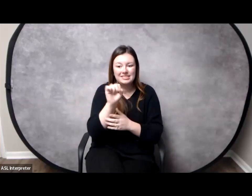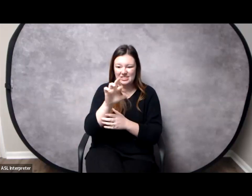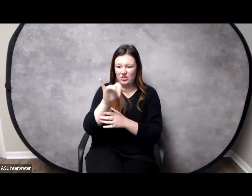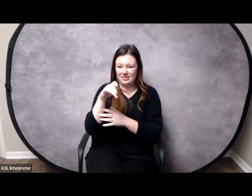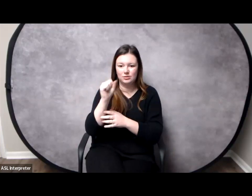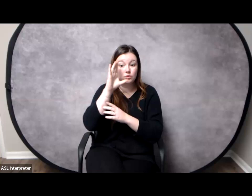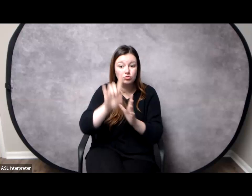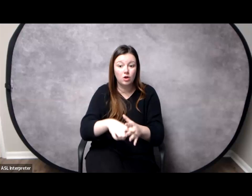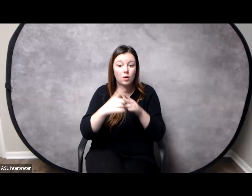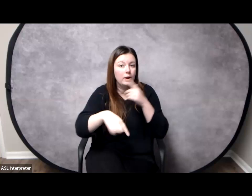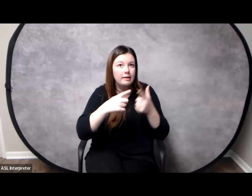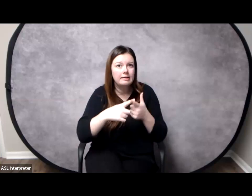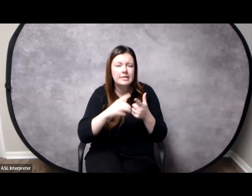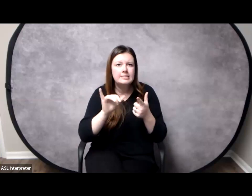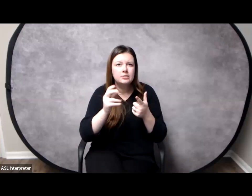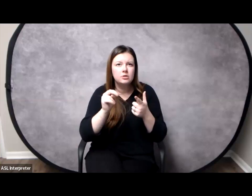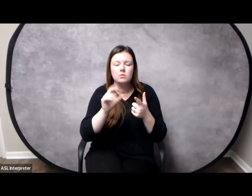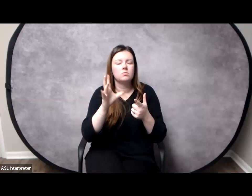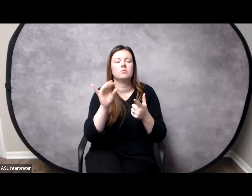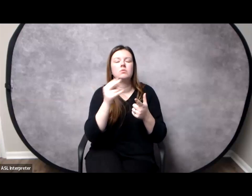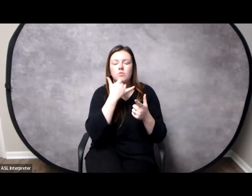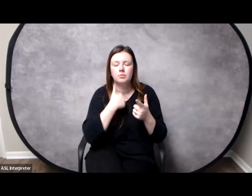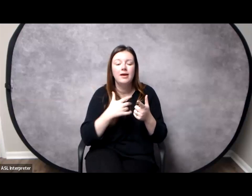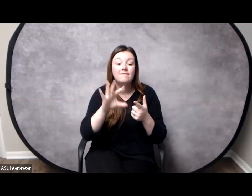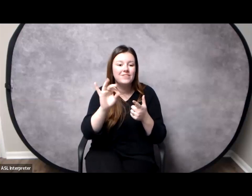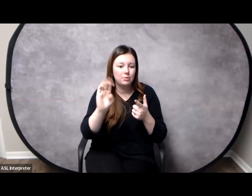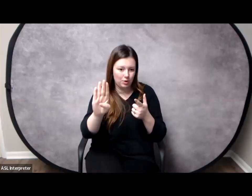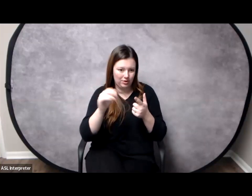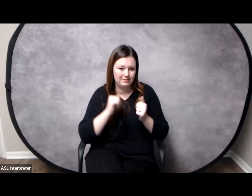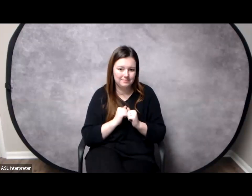excuse me, February! So we will talk to you then.